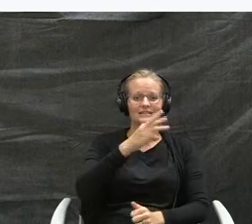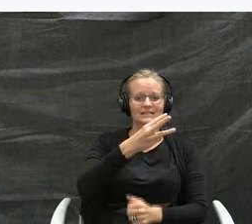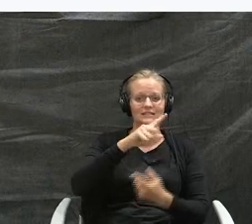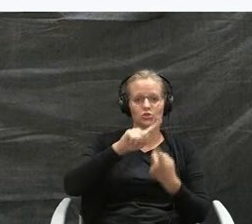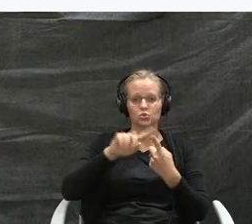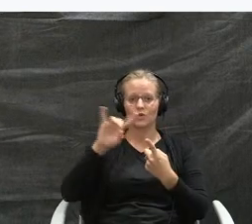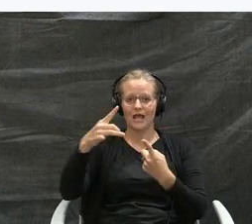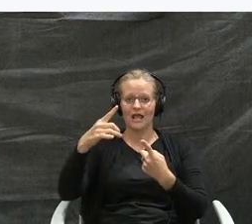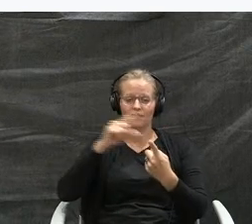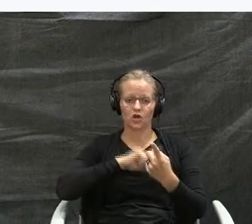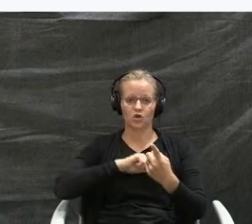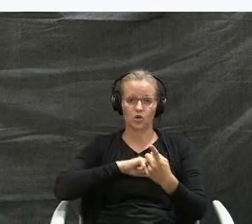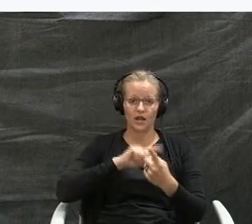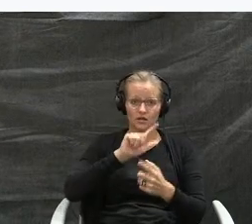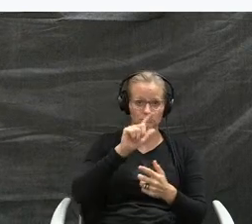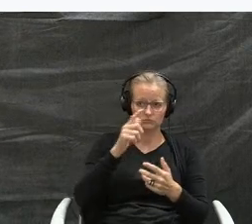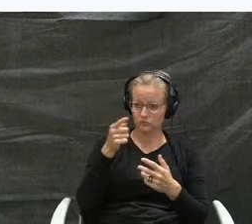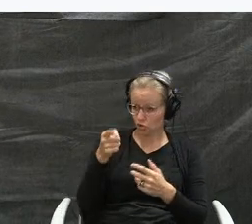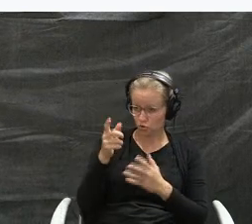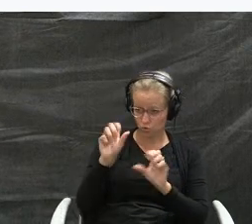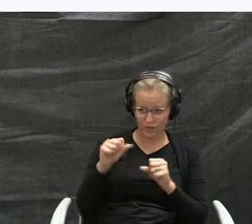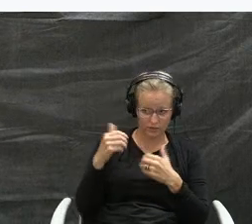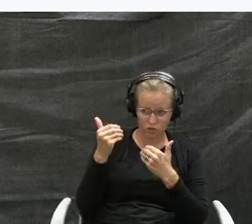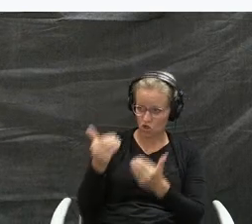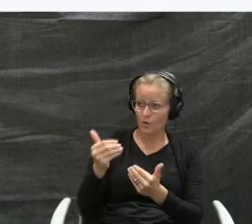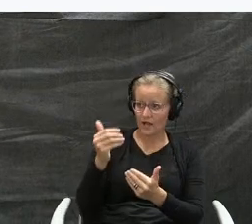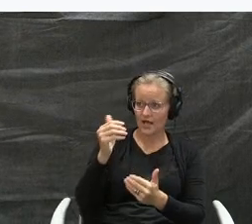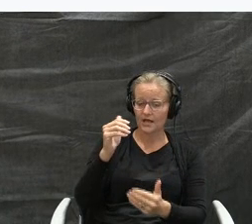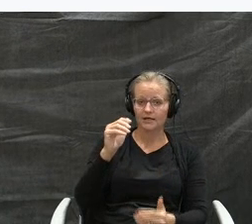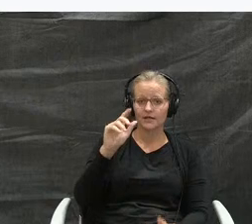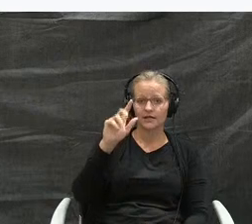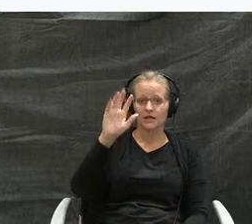Mr drone and you can just go ahead and and scroll. If you